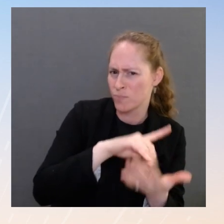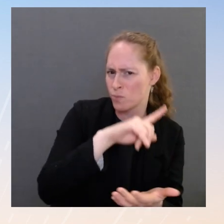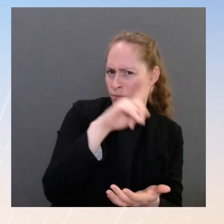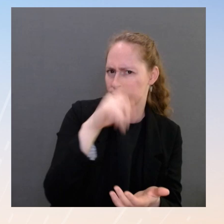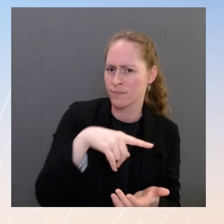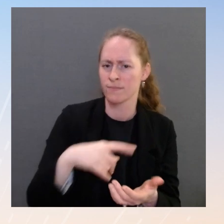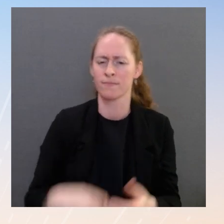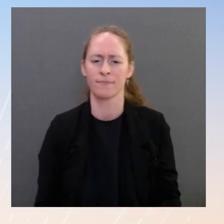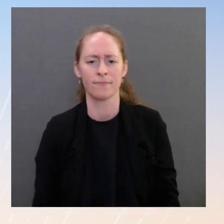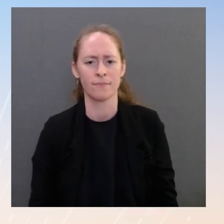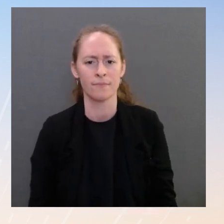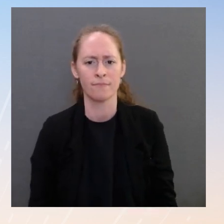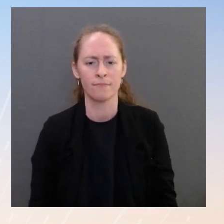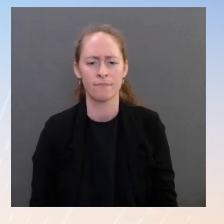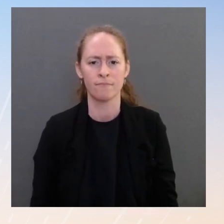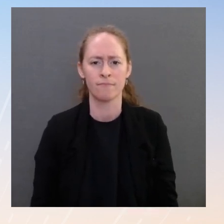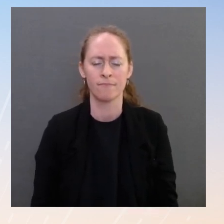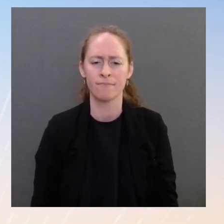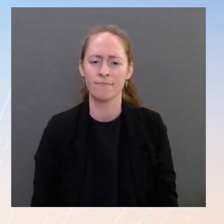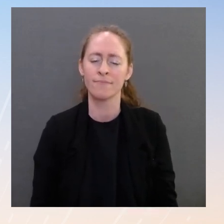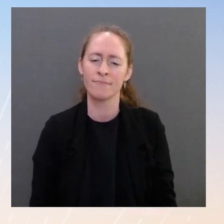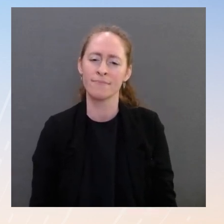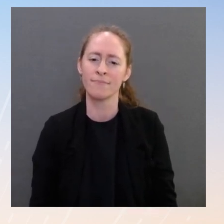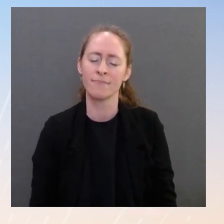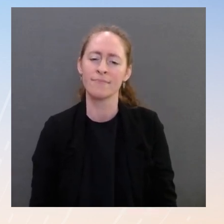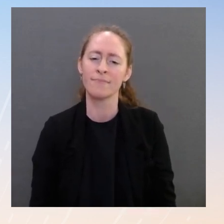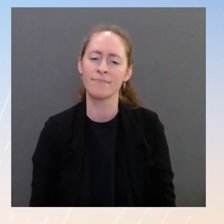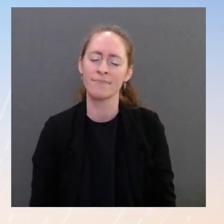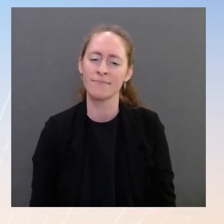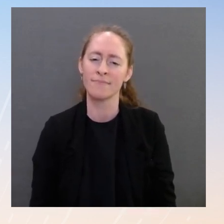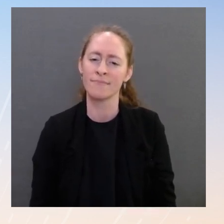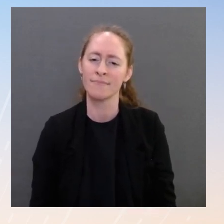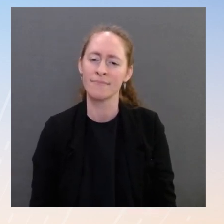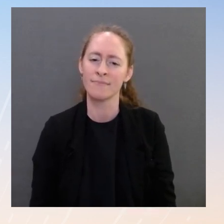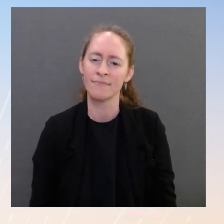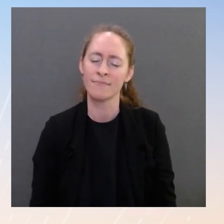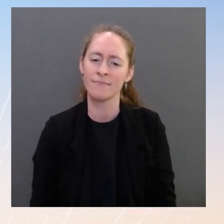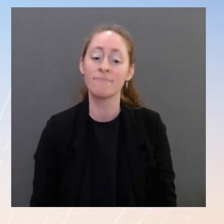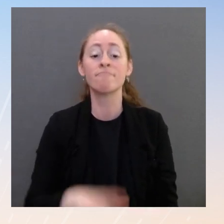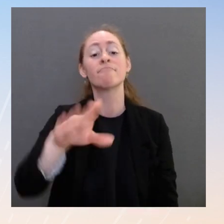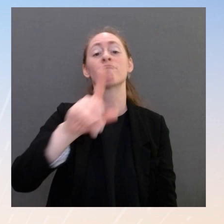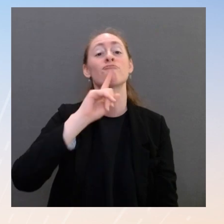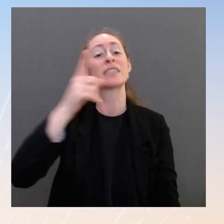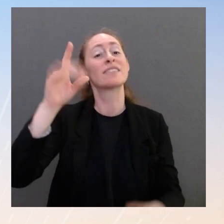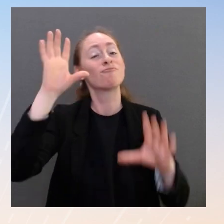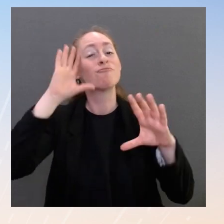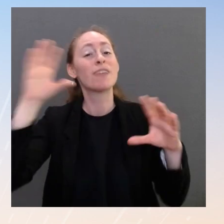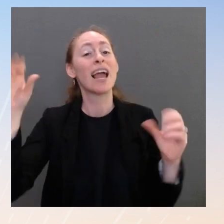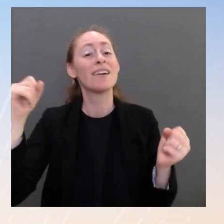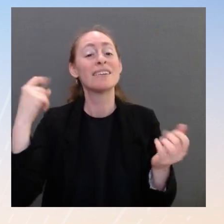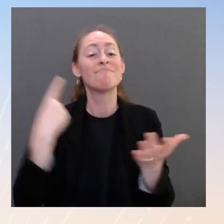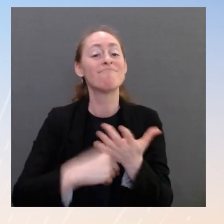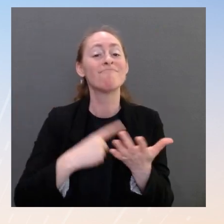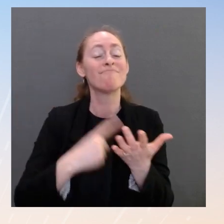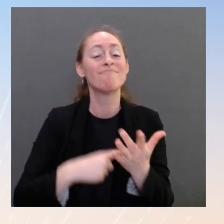And, you know, I think what the President was referring to -- you know, and I've fortunately -- because it's a part of history and a great day, obviously,